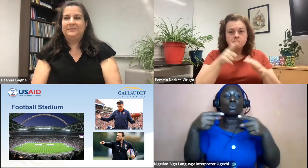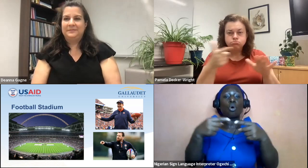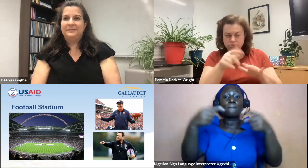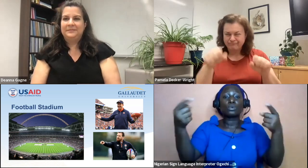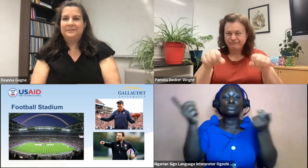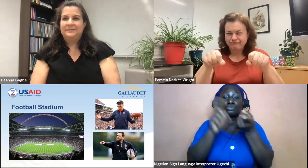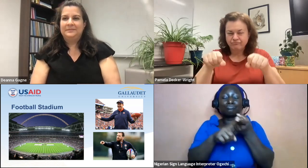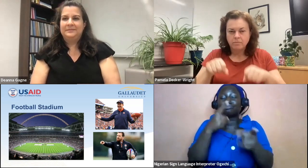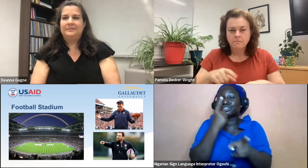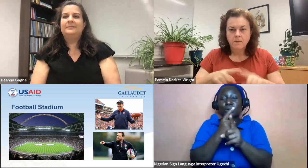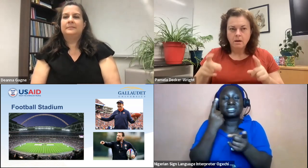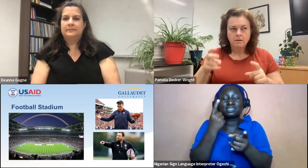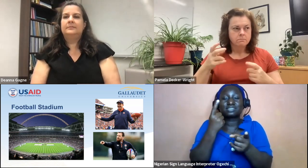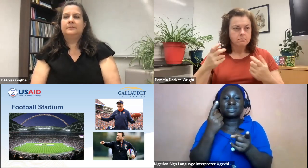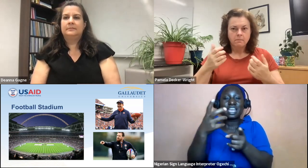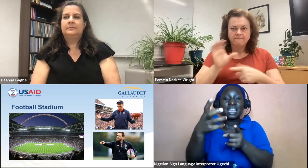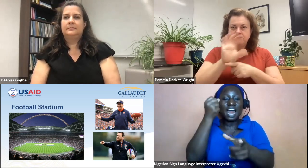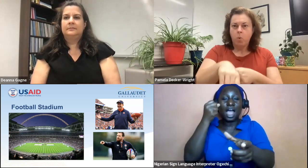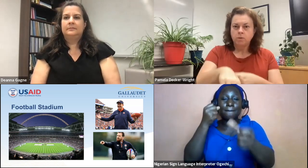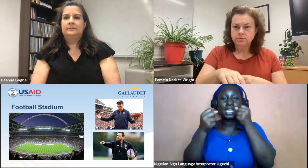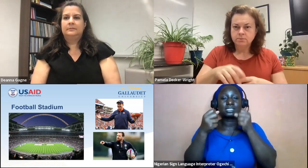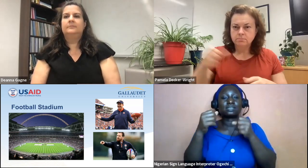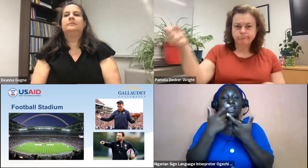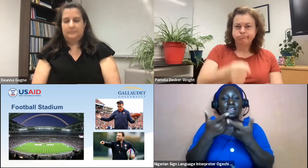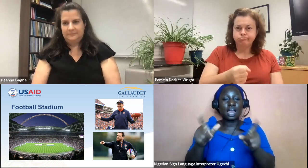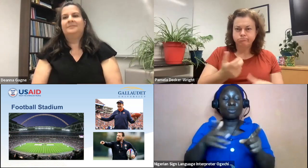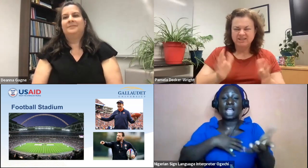That's right. That's right. and